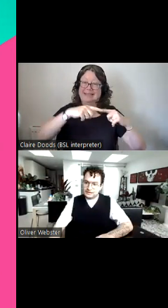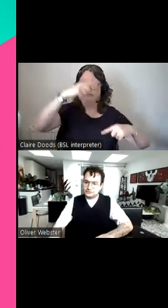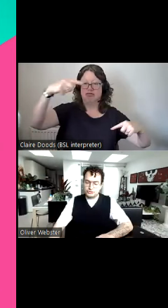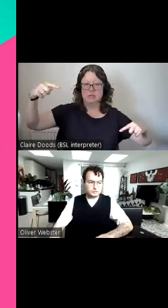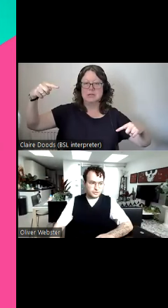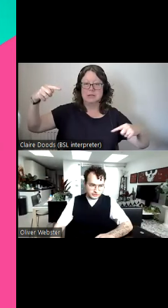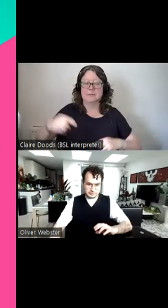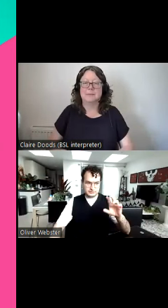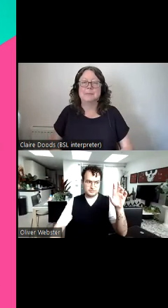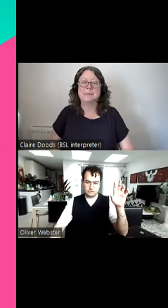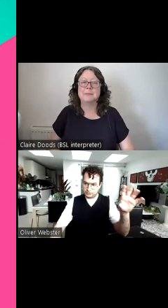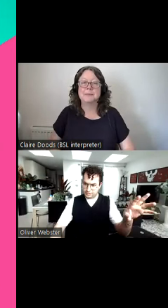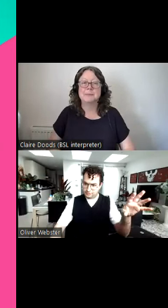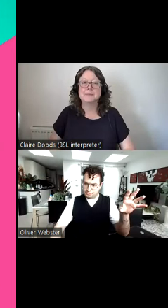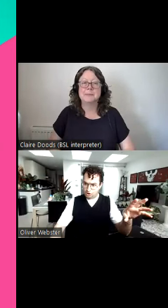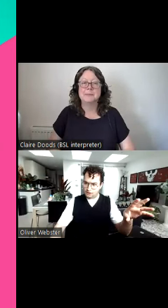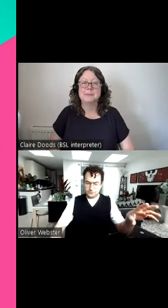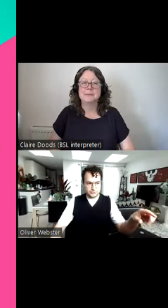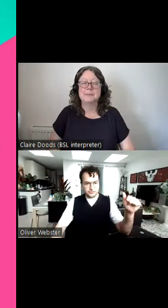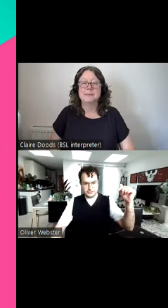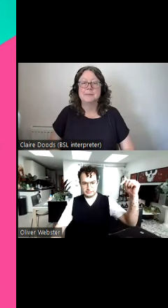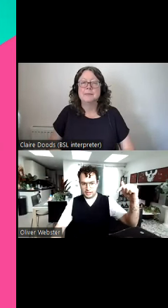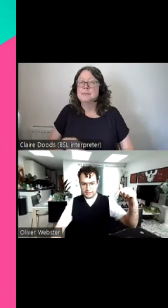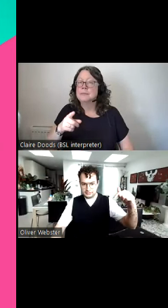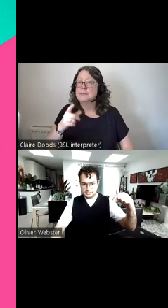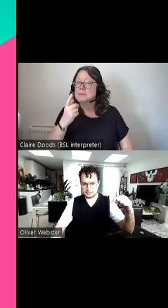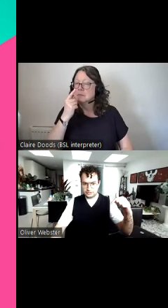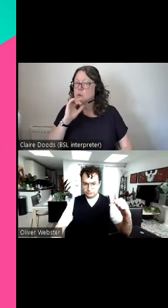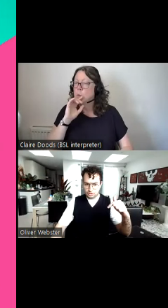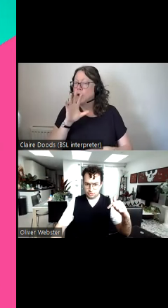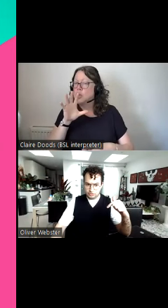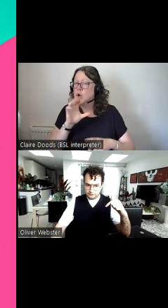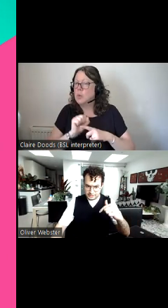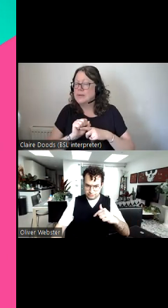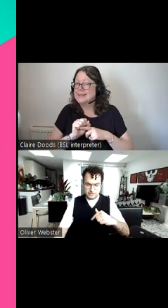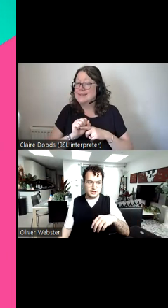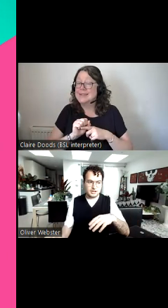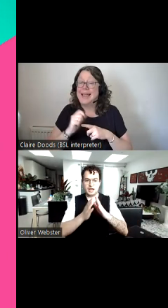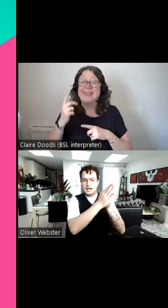You'll notice, looking at this graph, that this line, this threshold of hearing,